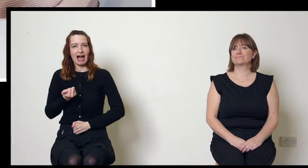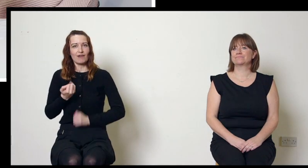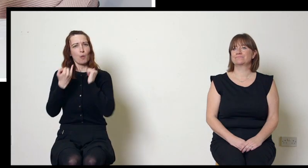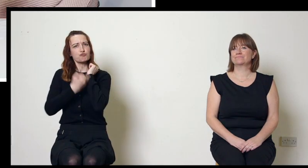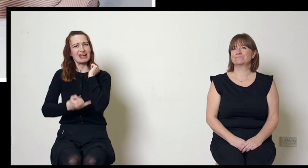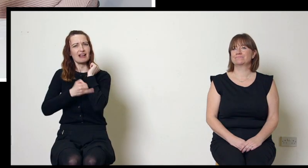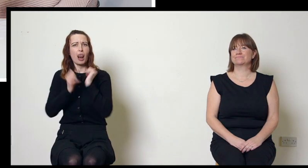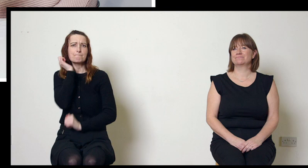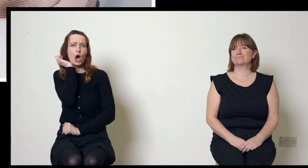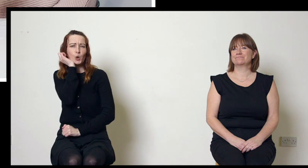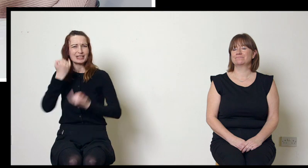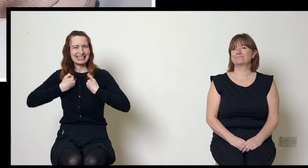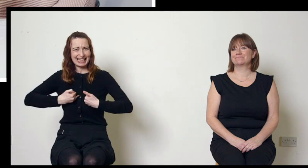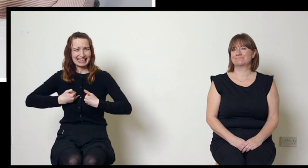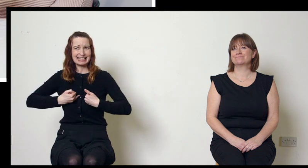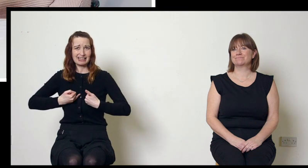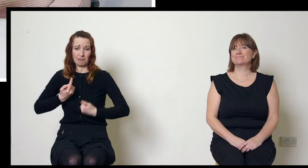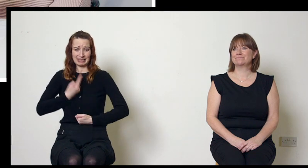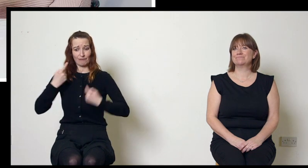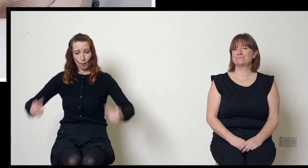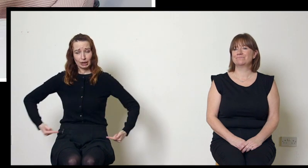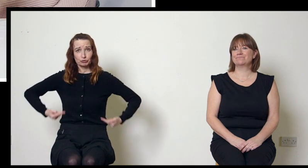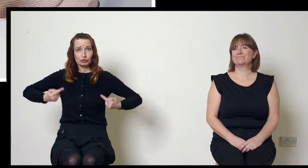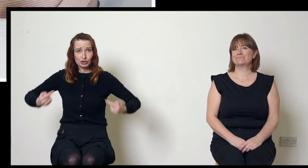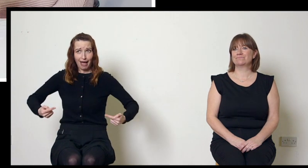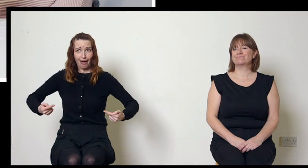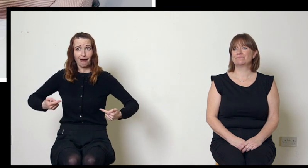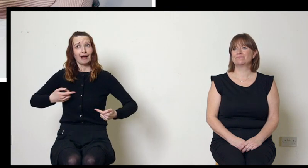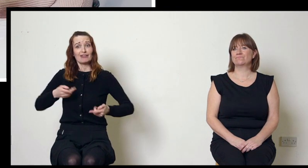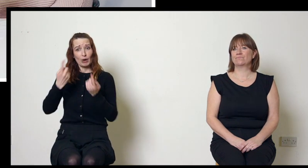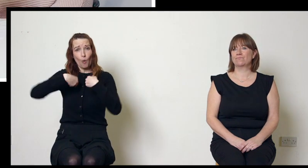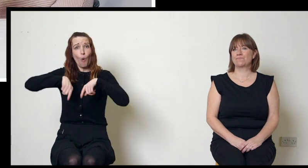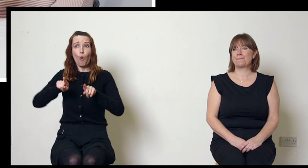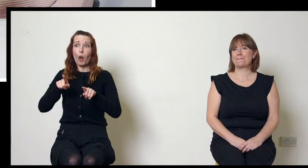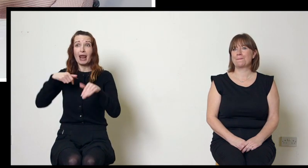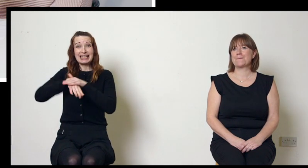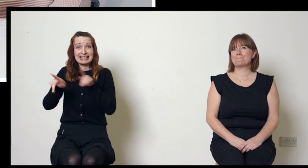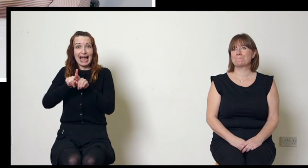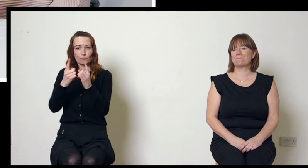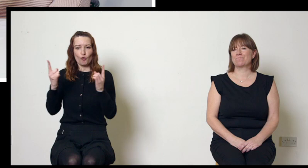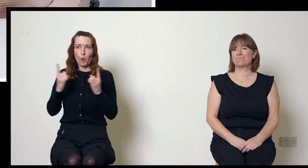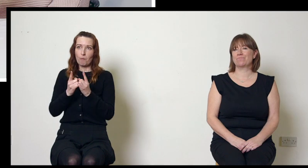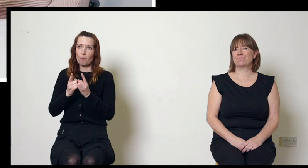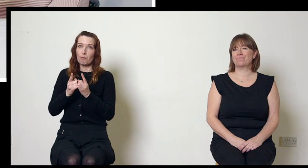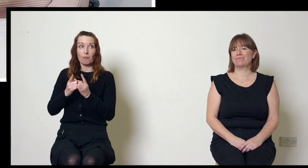If you had five people with brittle bones who are wheelchair users in the room will all have a commonality, but every one of us will have nuanced differences.